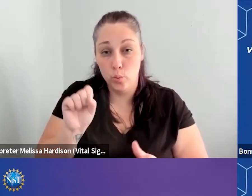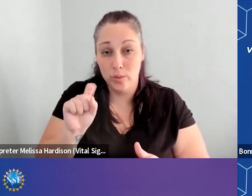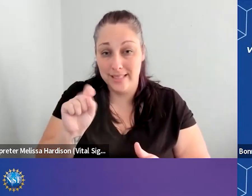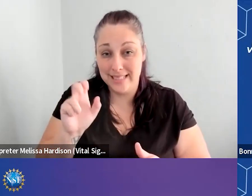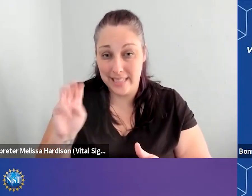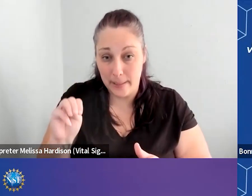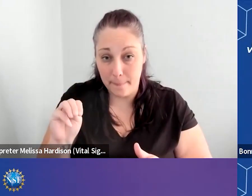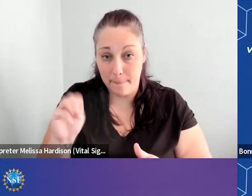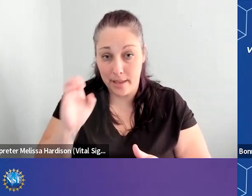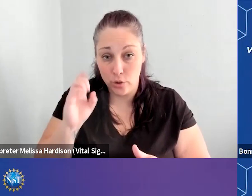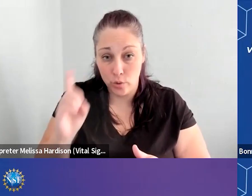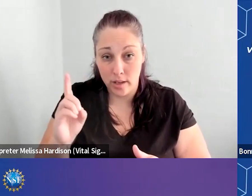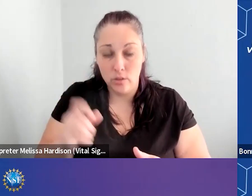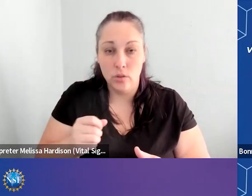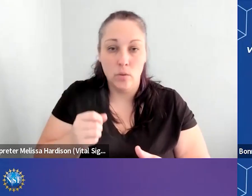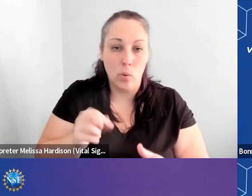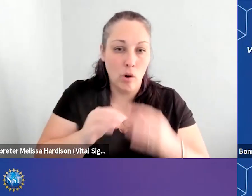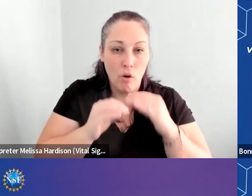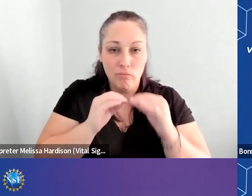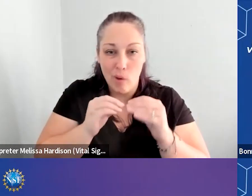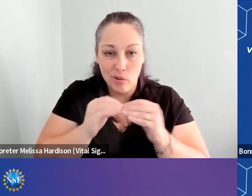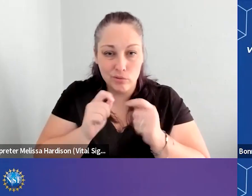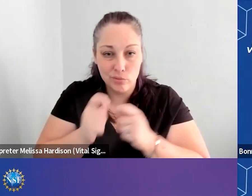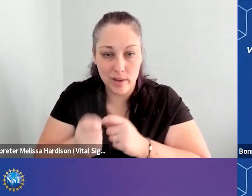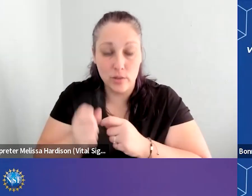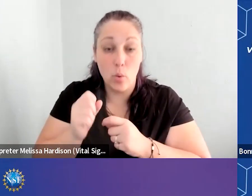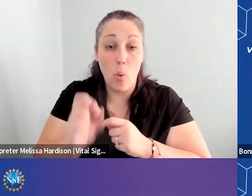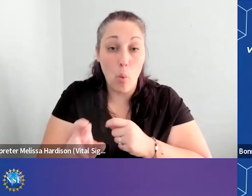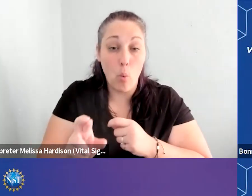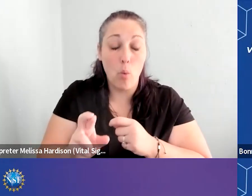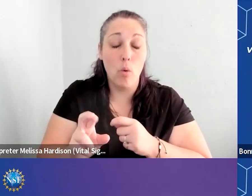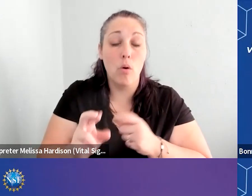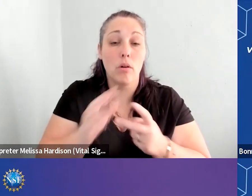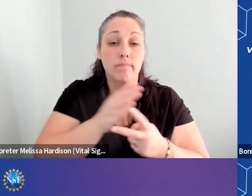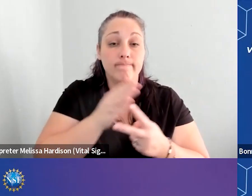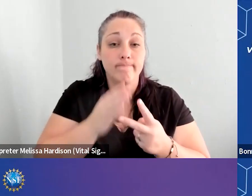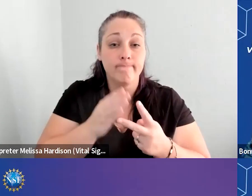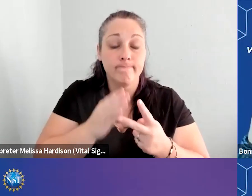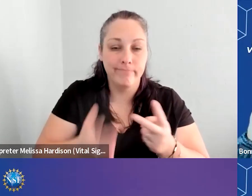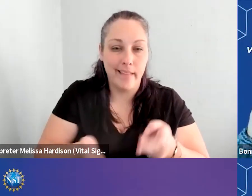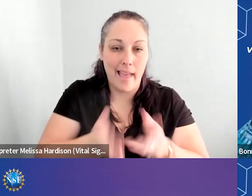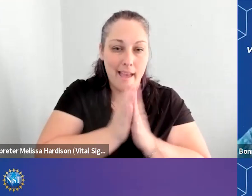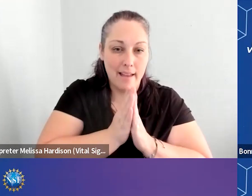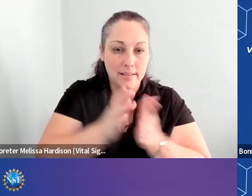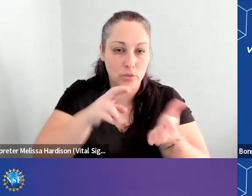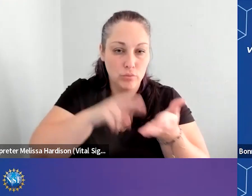and through alterations in STEM education, or you're asking a research question that gets